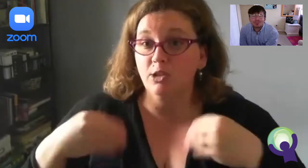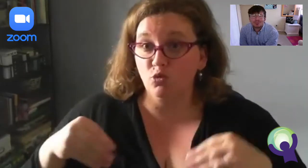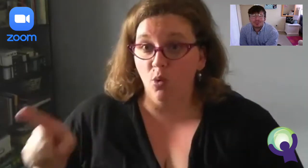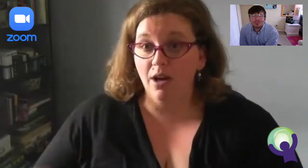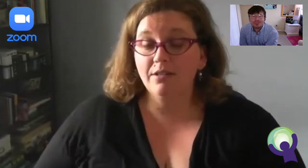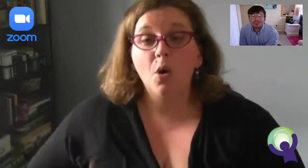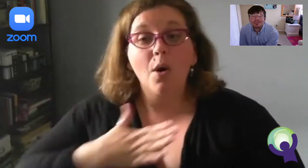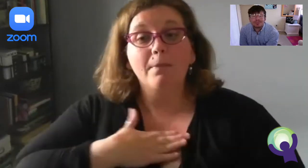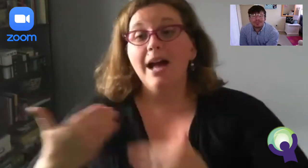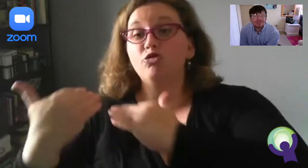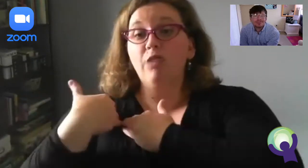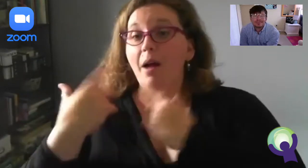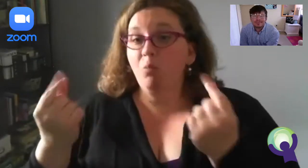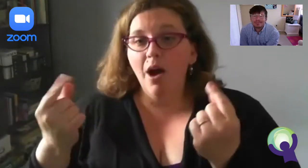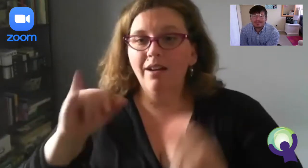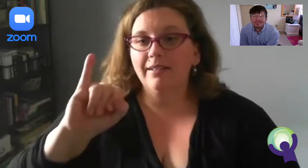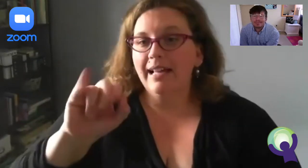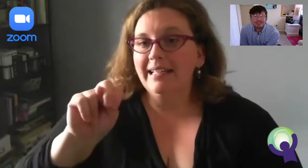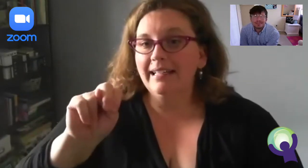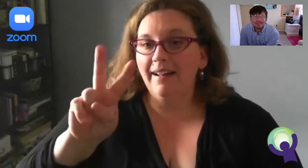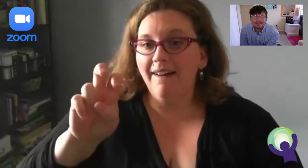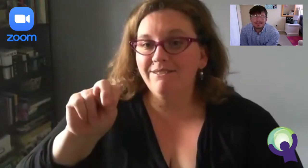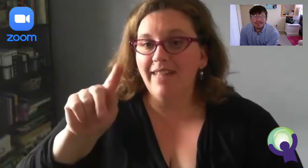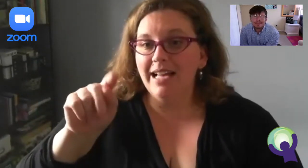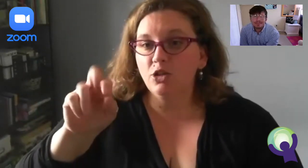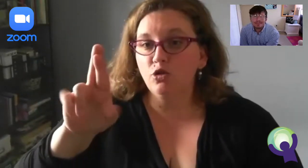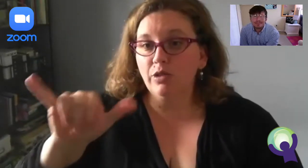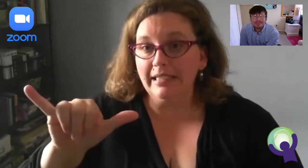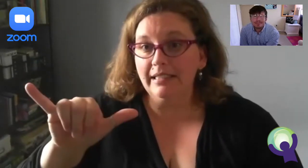and reading until I actually worked at that bookstore and i was